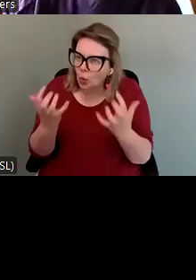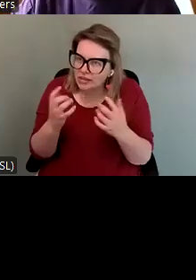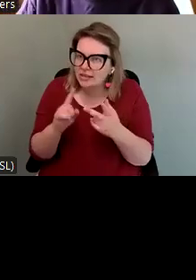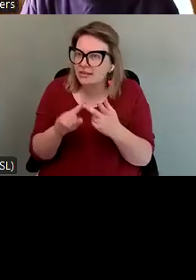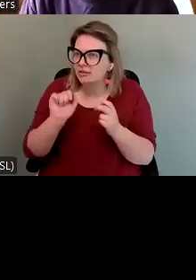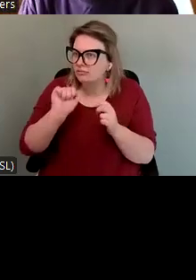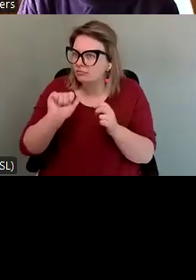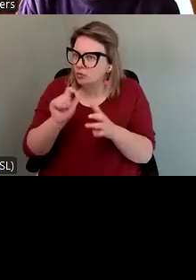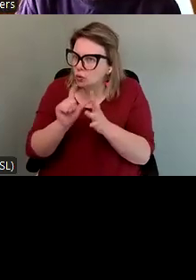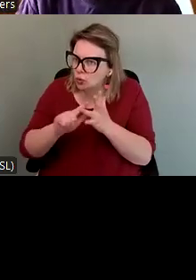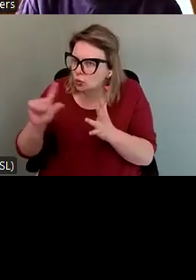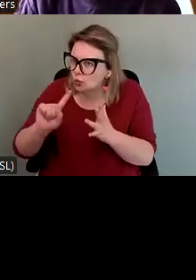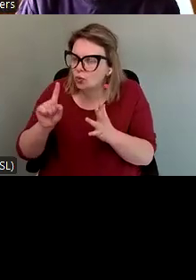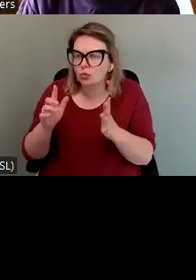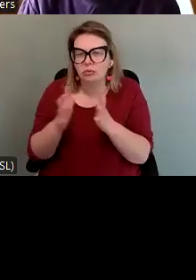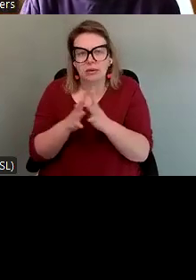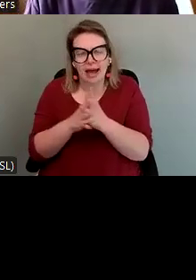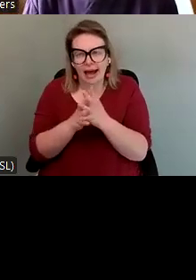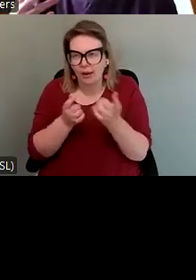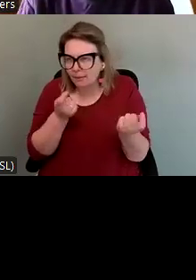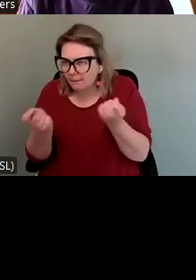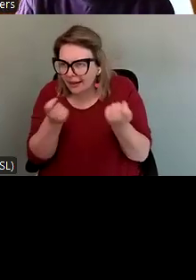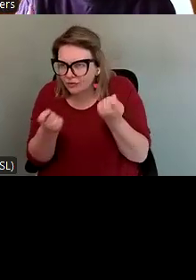about how you might set that up on your own website. Then we're going to talk about